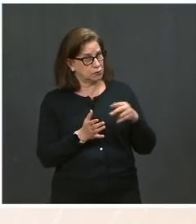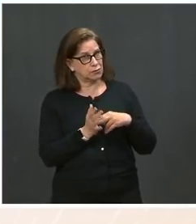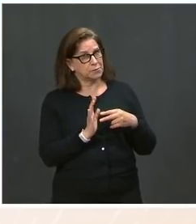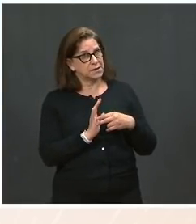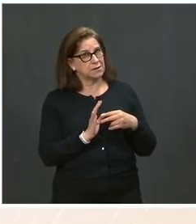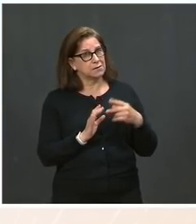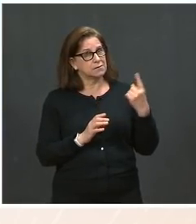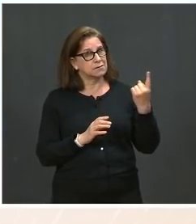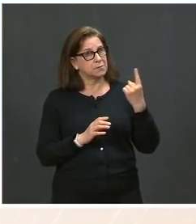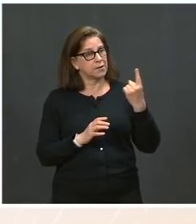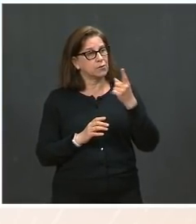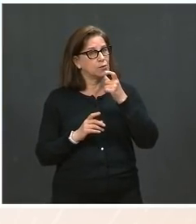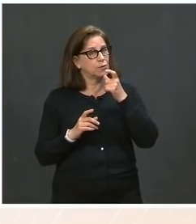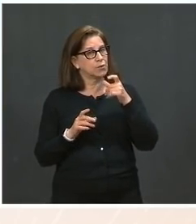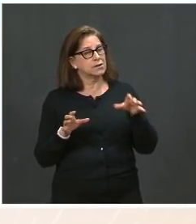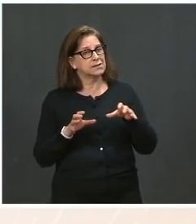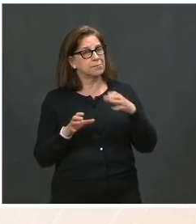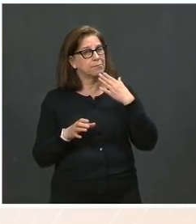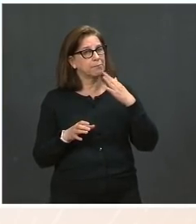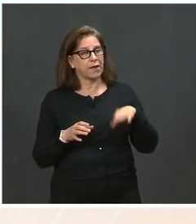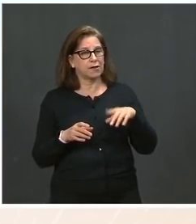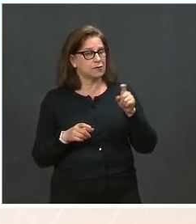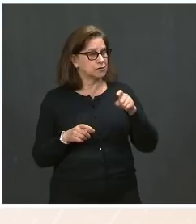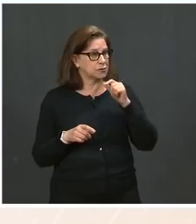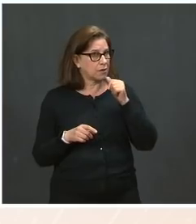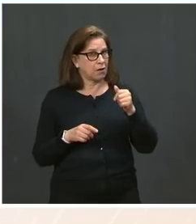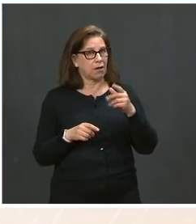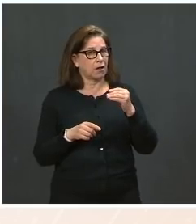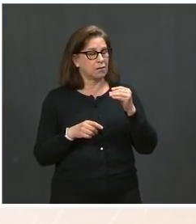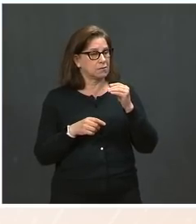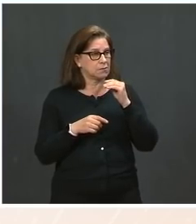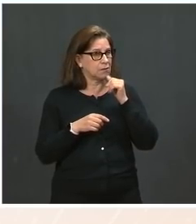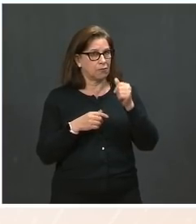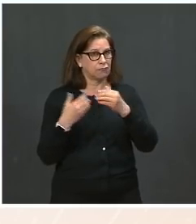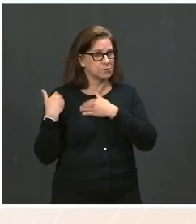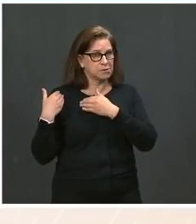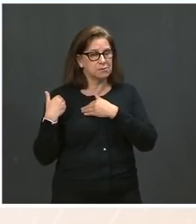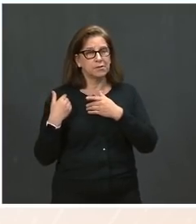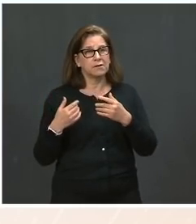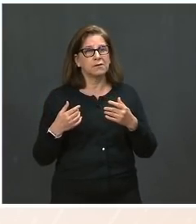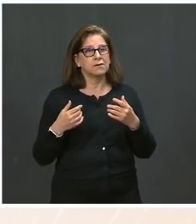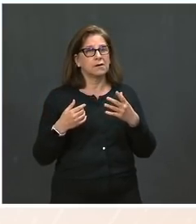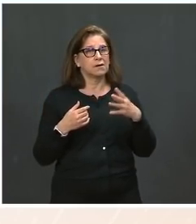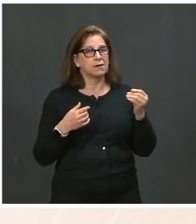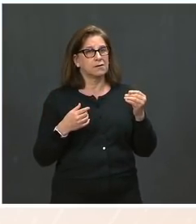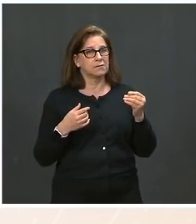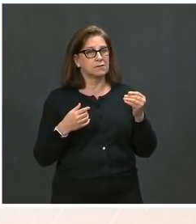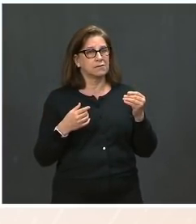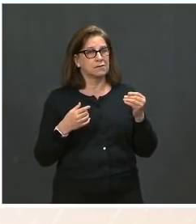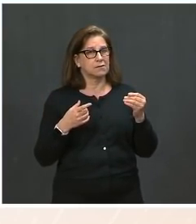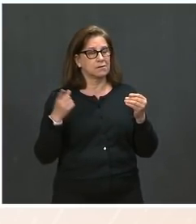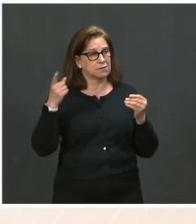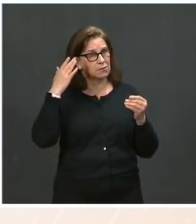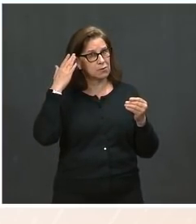we shouldn't hold them accountable unless we know it's going to immediately change their behavior. And that's just not how we see foreign policy